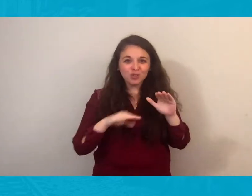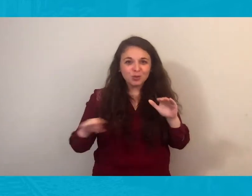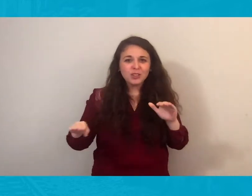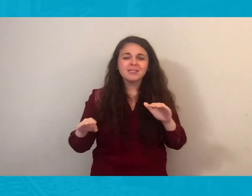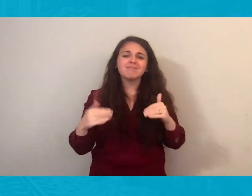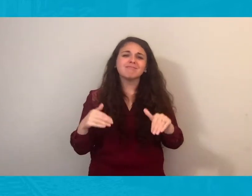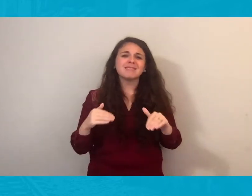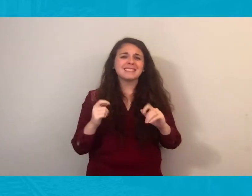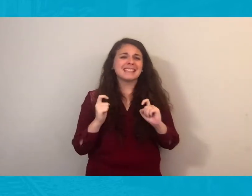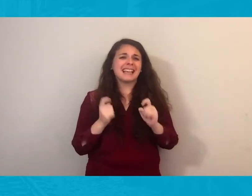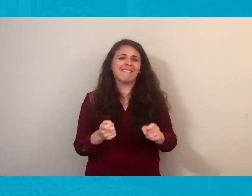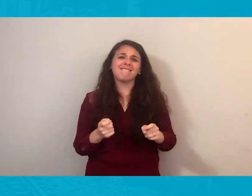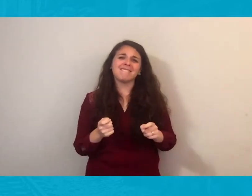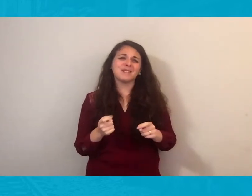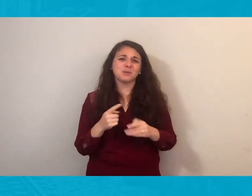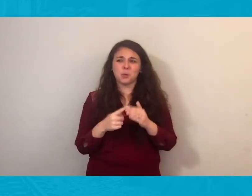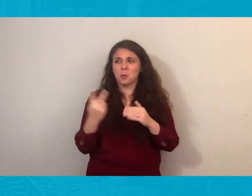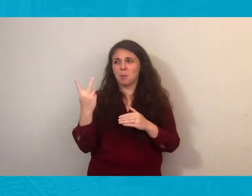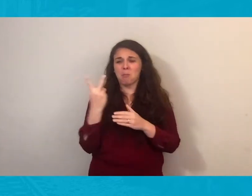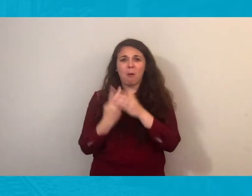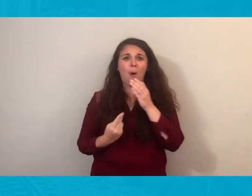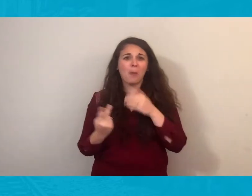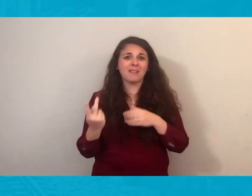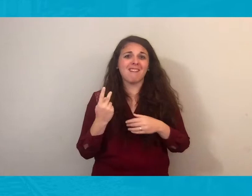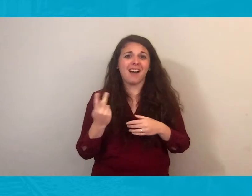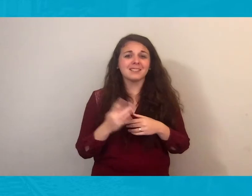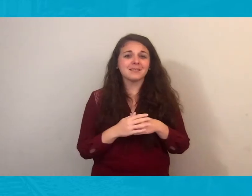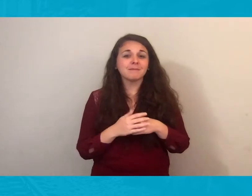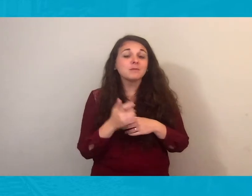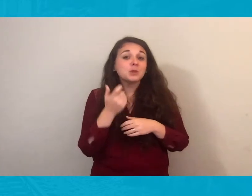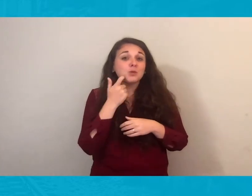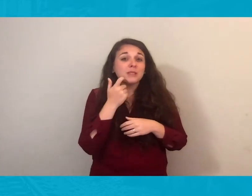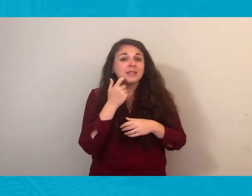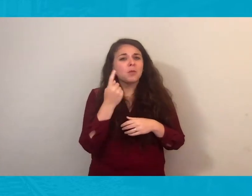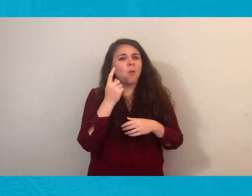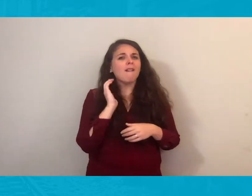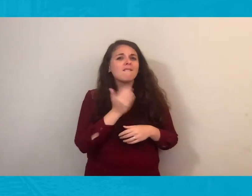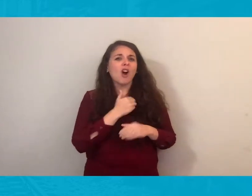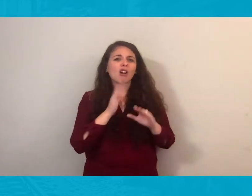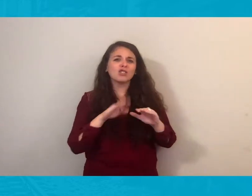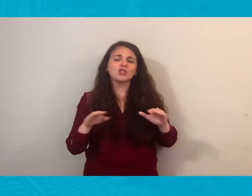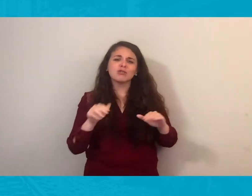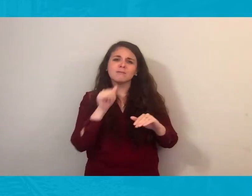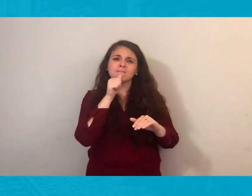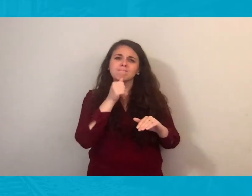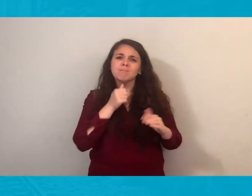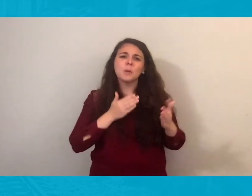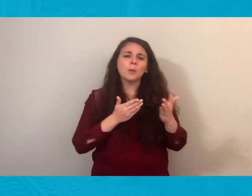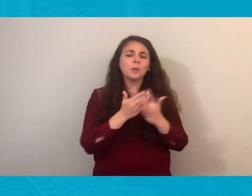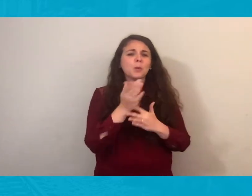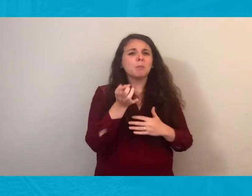that have just been such a gift to both of us. Recently, one of our children was going through something,